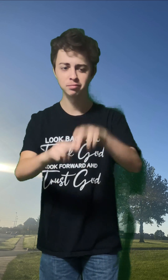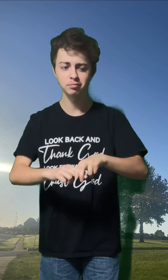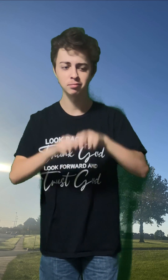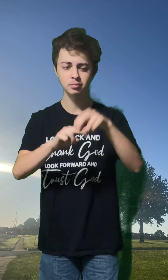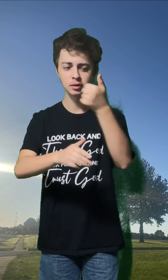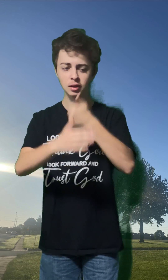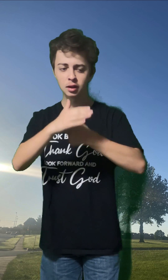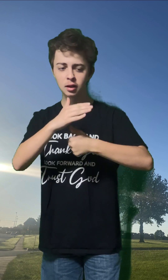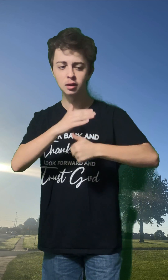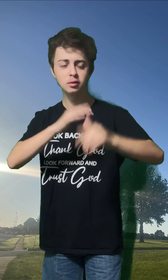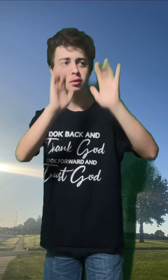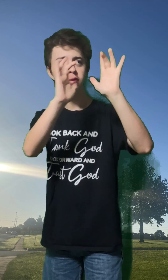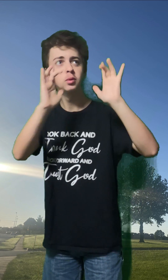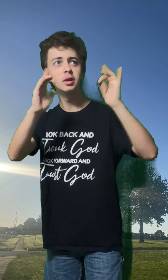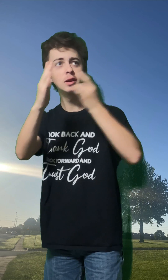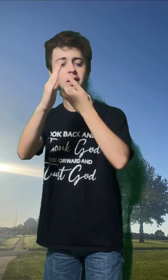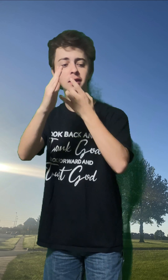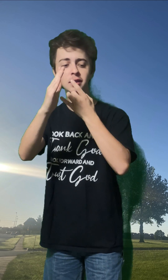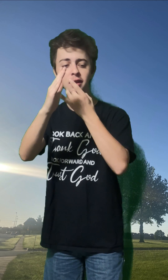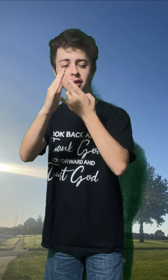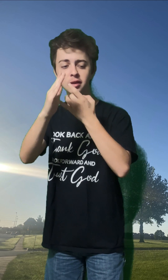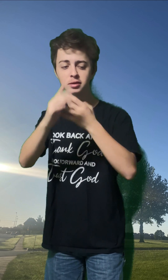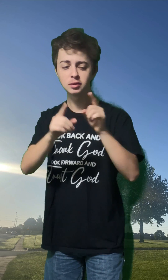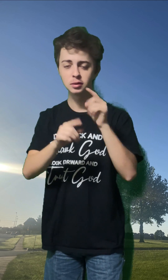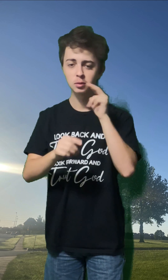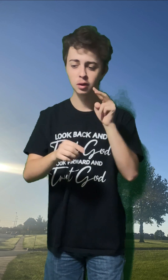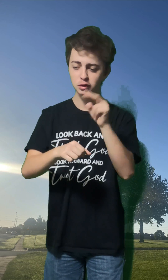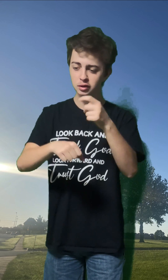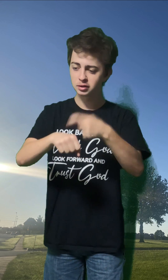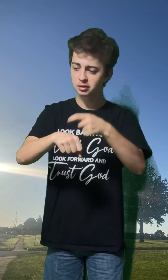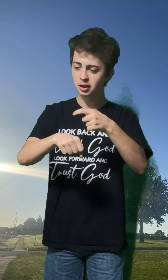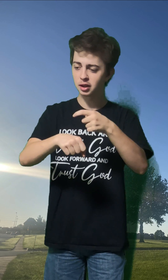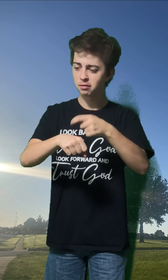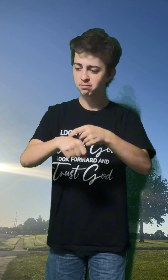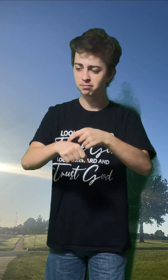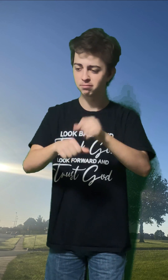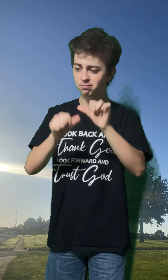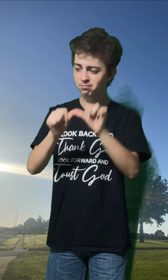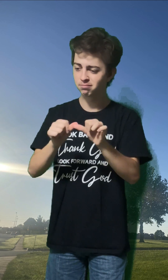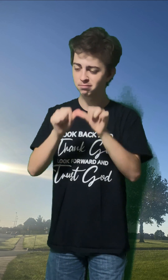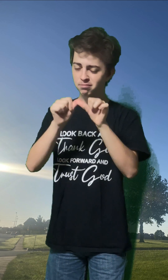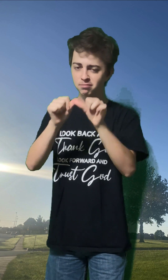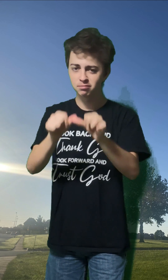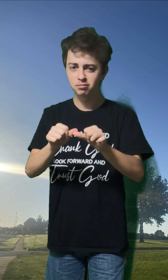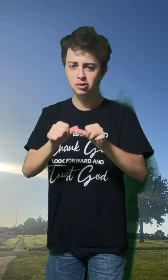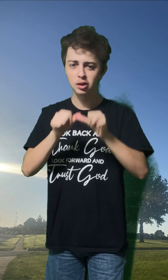Sitting under twinkling lights Watchin' time go by